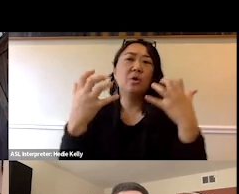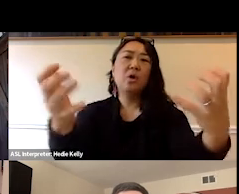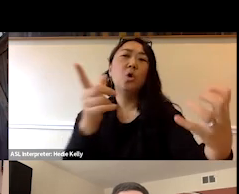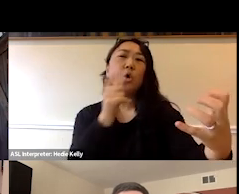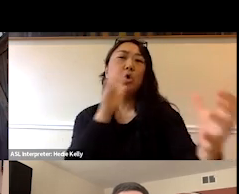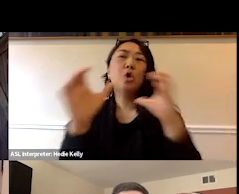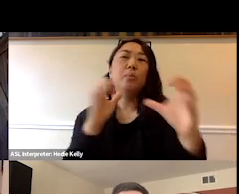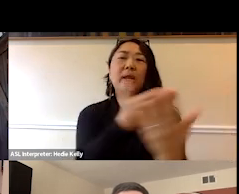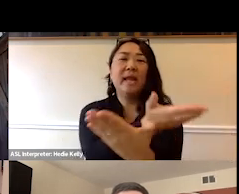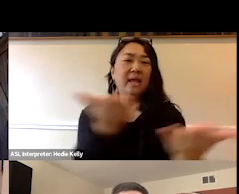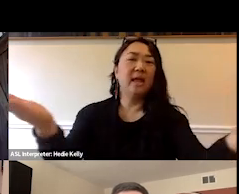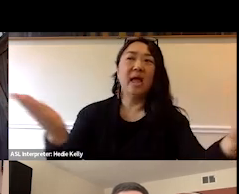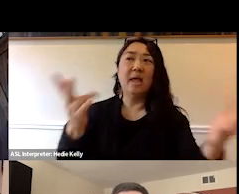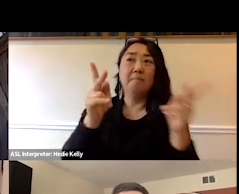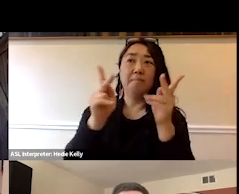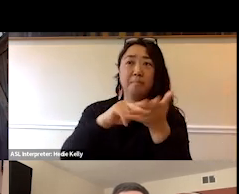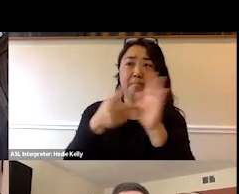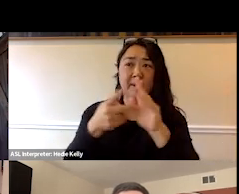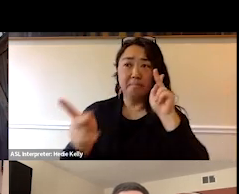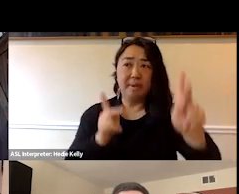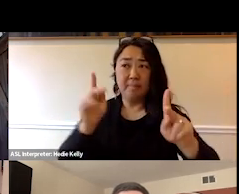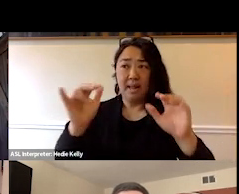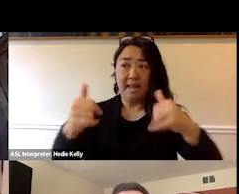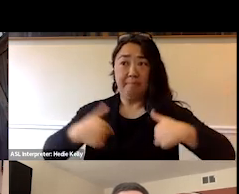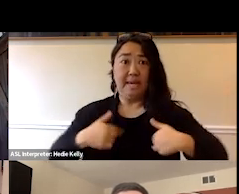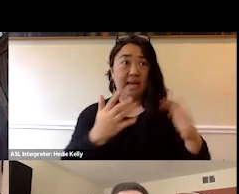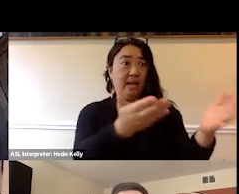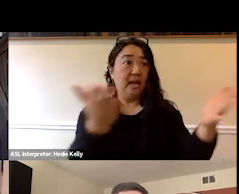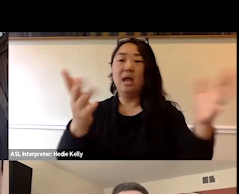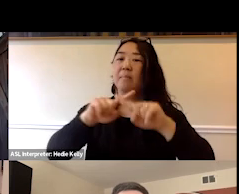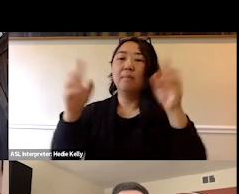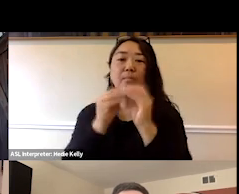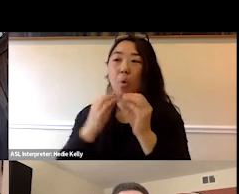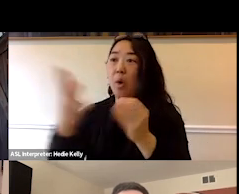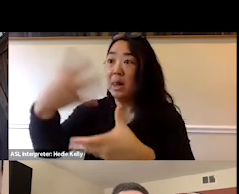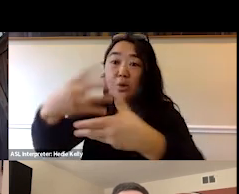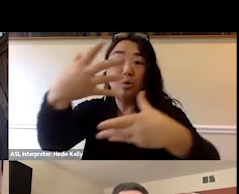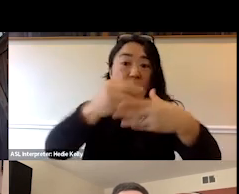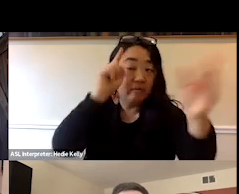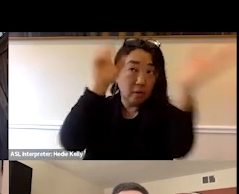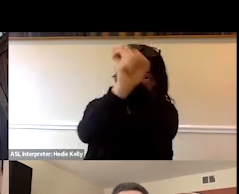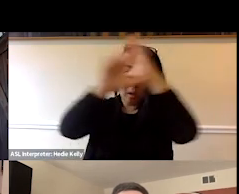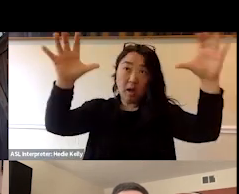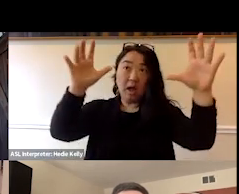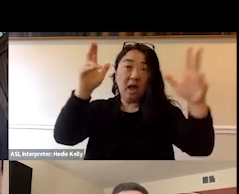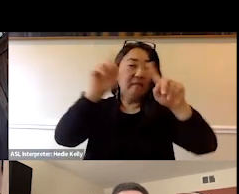exactly like them in the room, but that it's a much more inclusive picture of folks that's a good starting point.